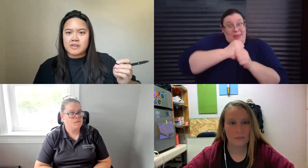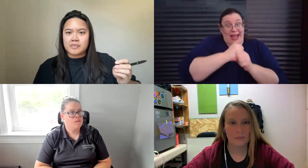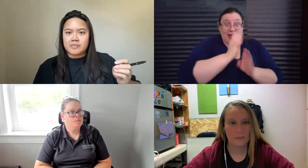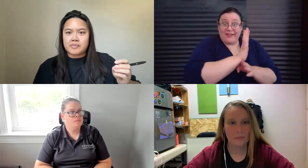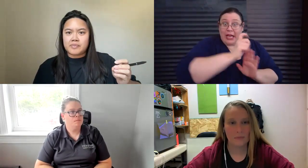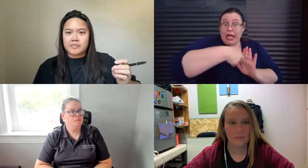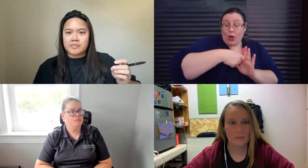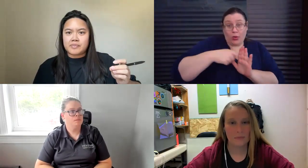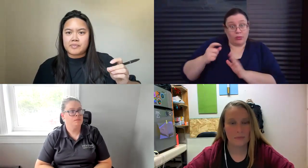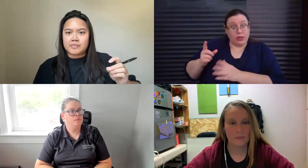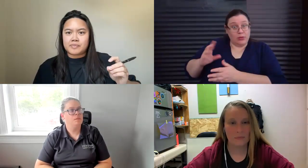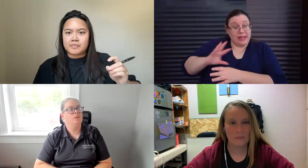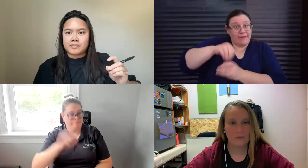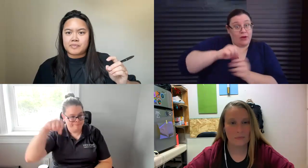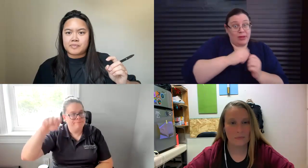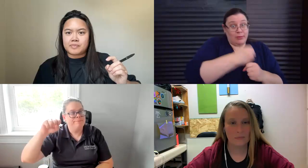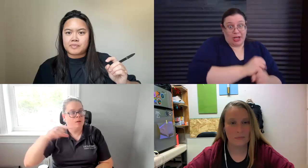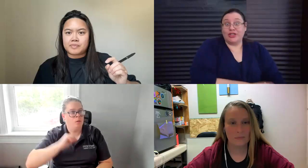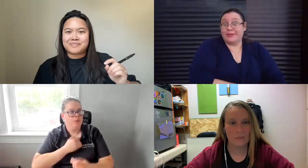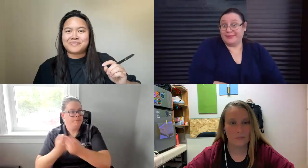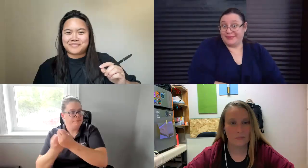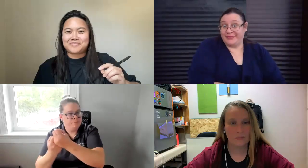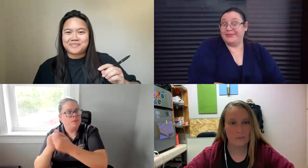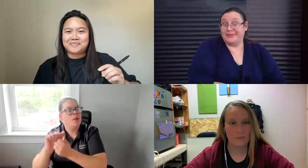Yes.